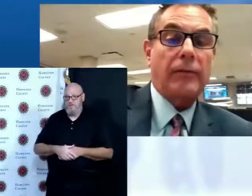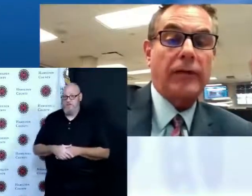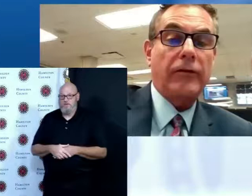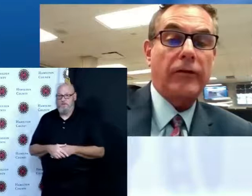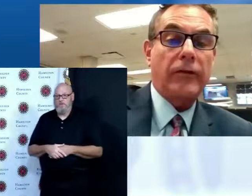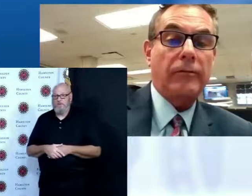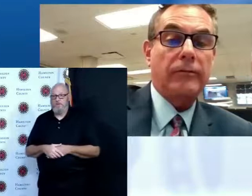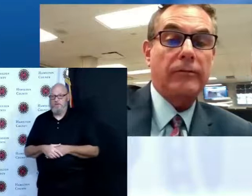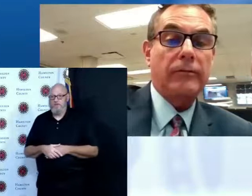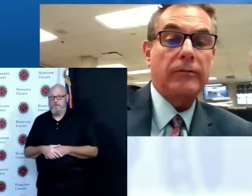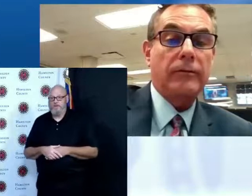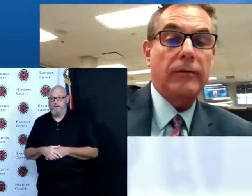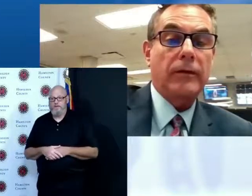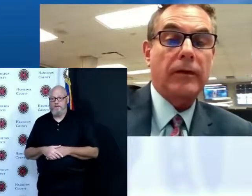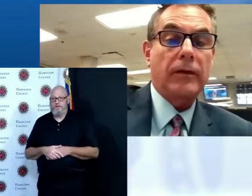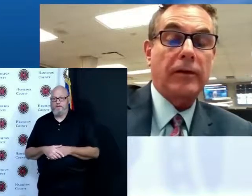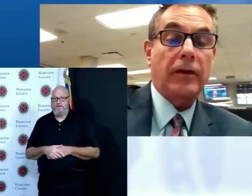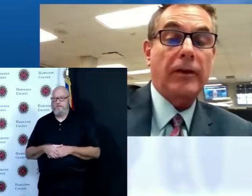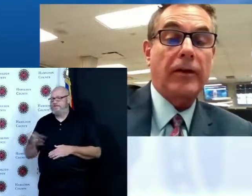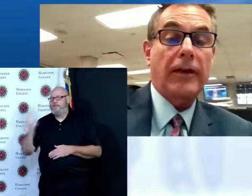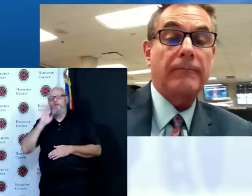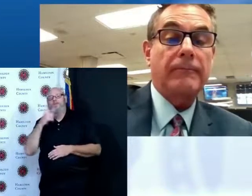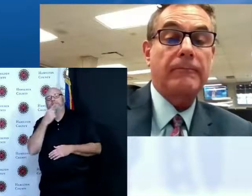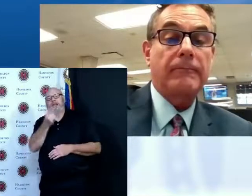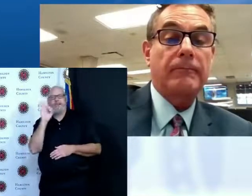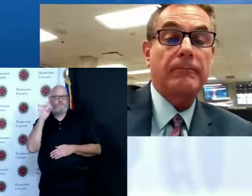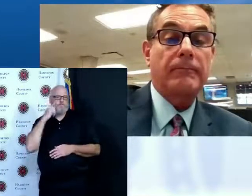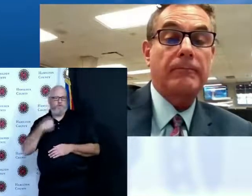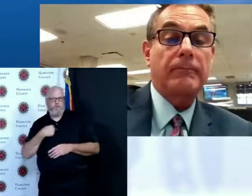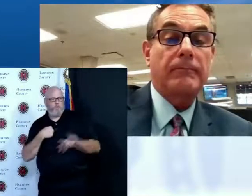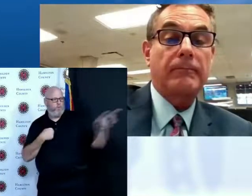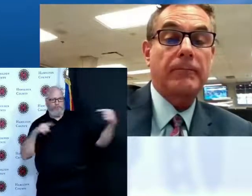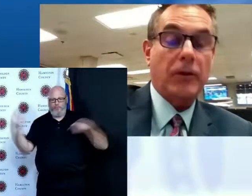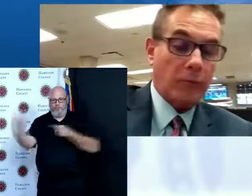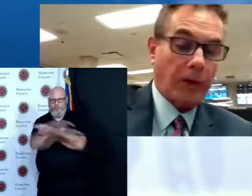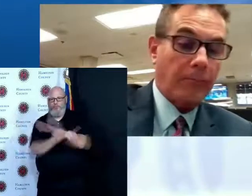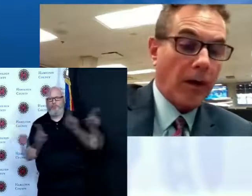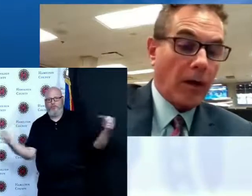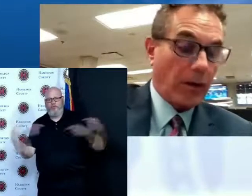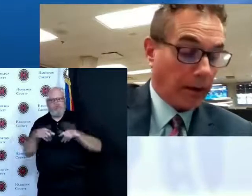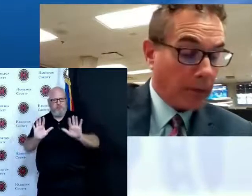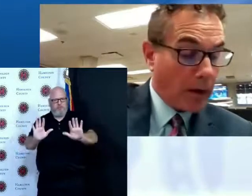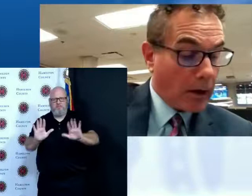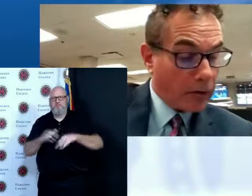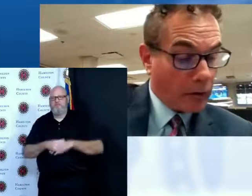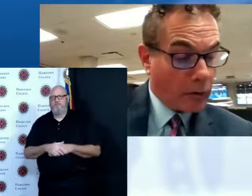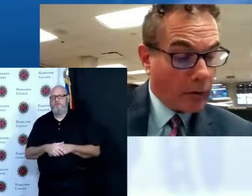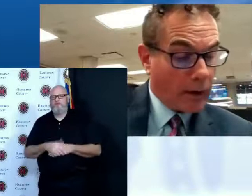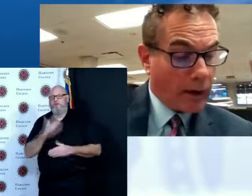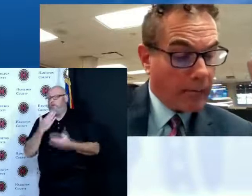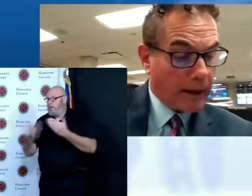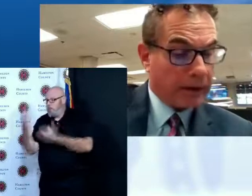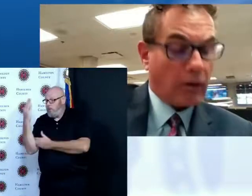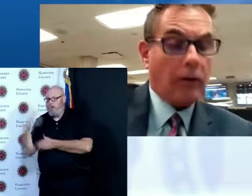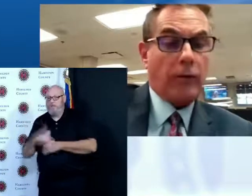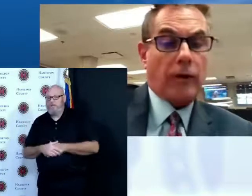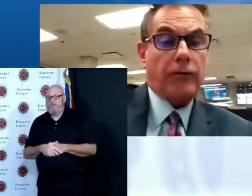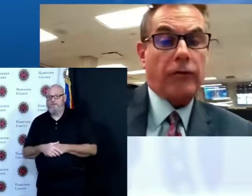please do you able to hear me okay good morning good morning okay so mine are in reference